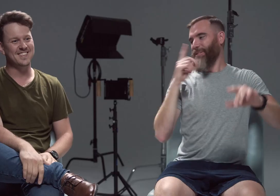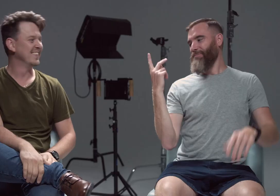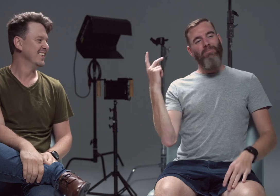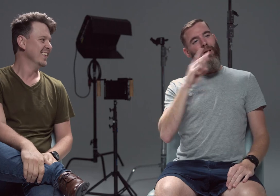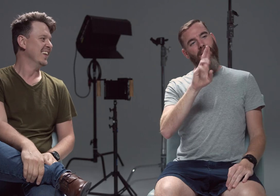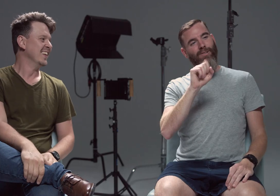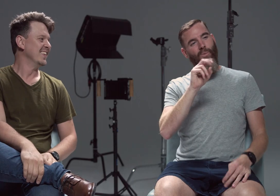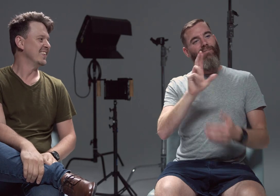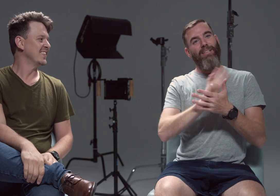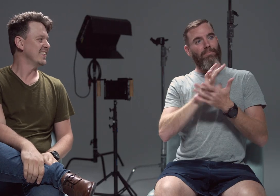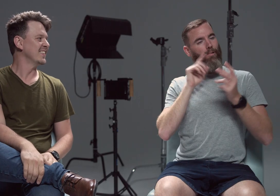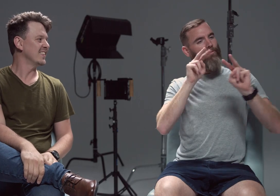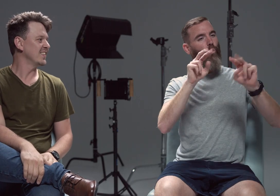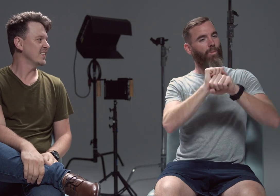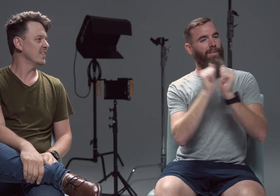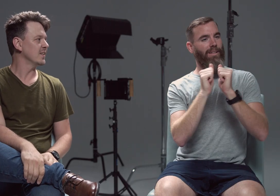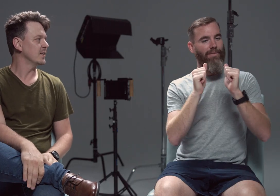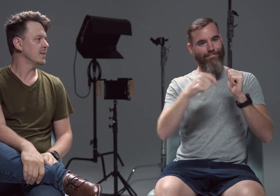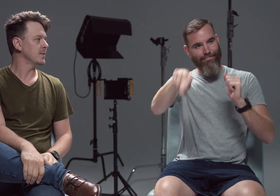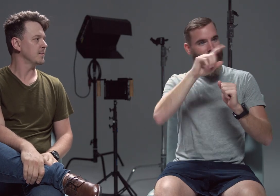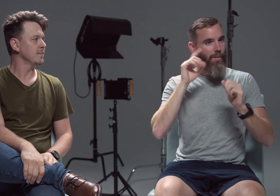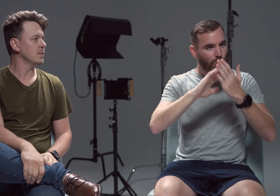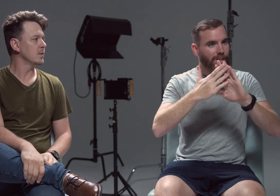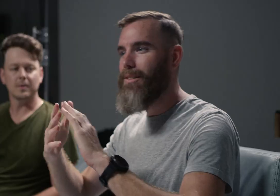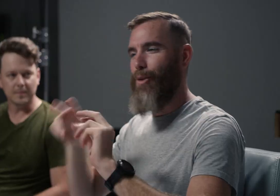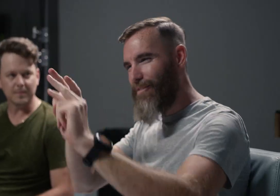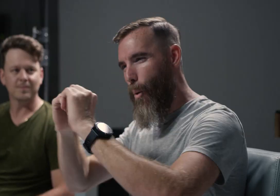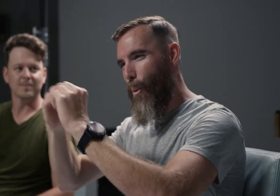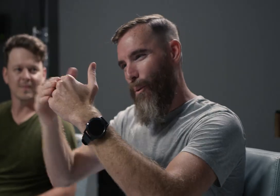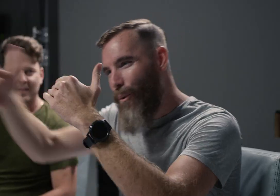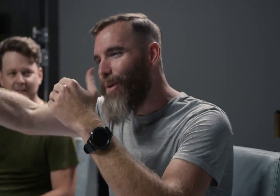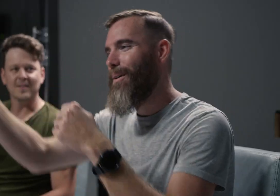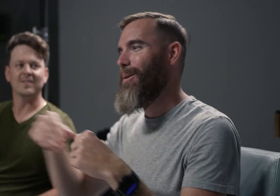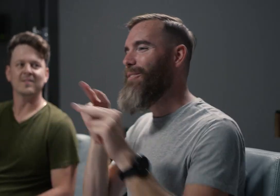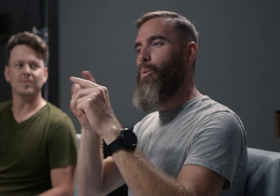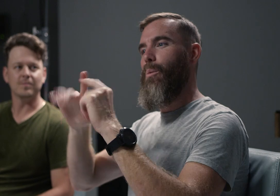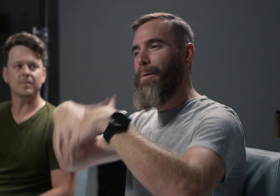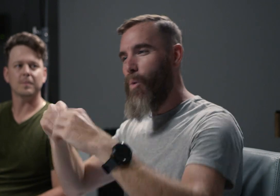Really, we at Bus Door Films are sincerely looking forward to work with the Deaf community. We're looking forward to all the things coming up,